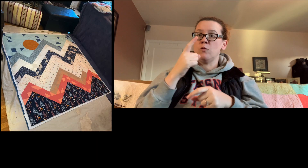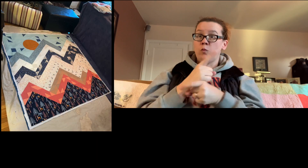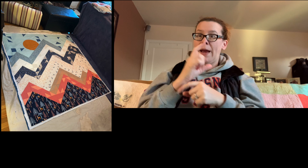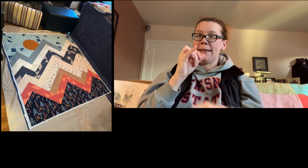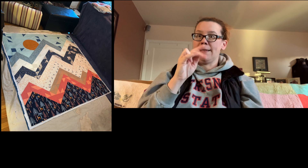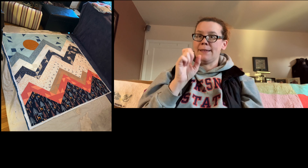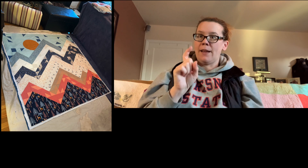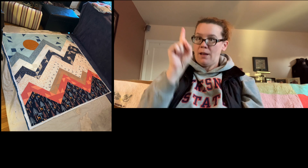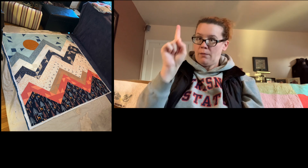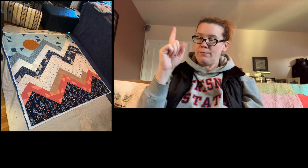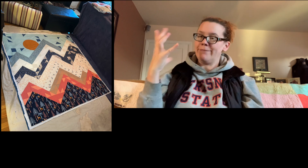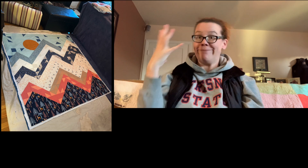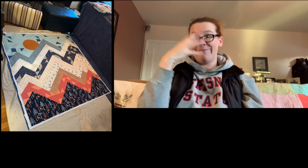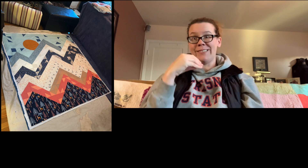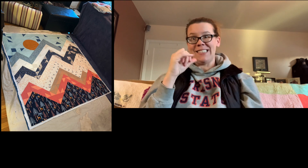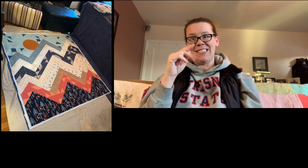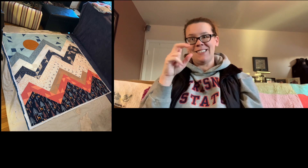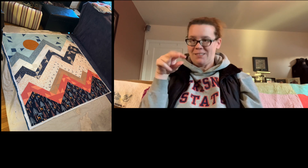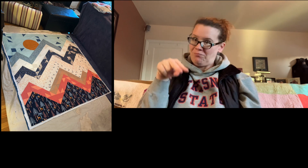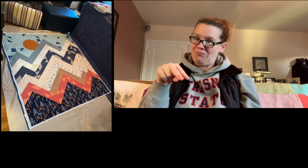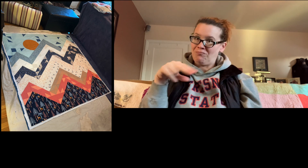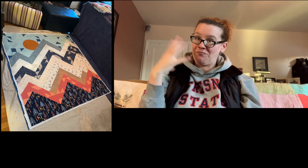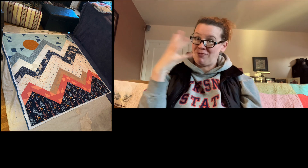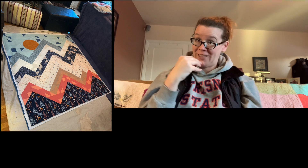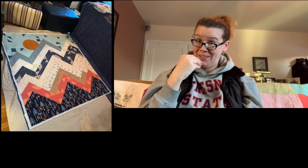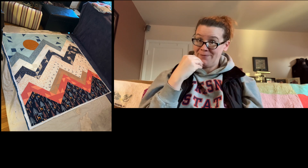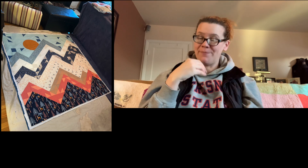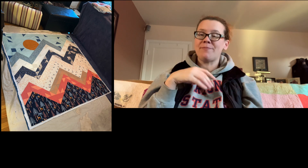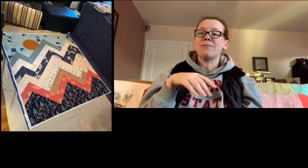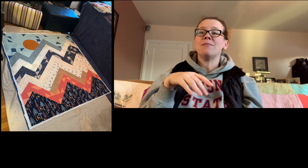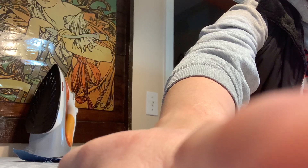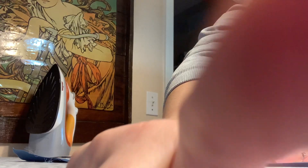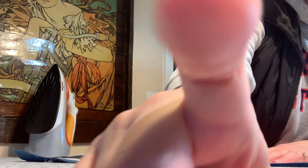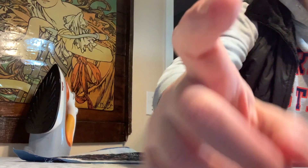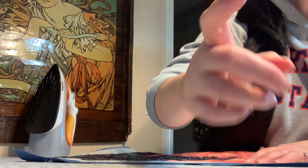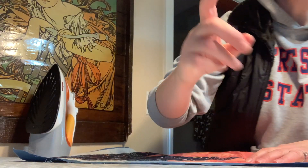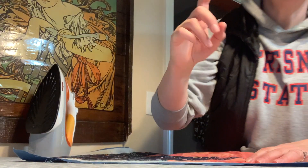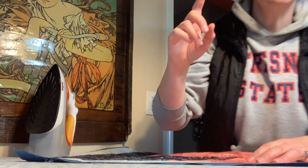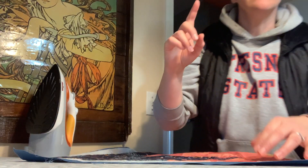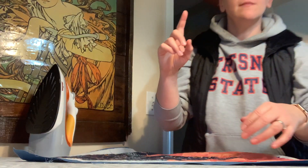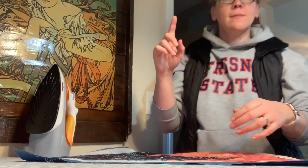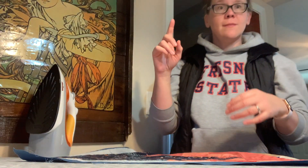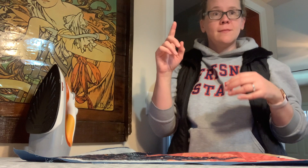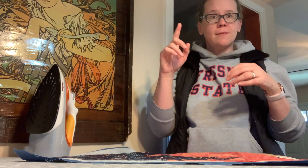what all batting should use, and then um I put the quilt top on the top with the pretty side up!